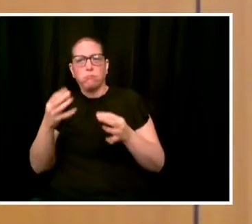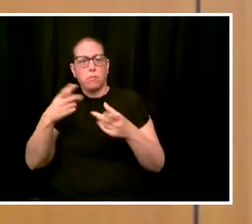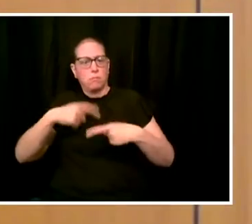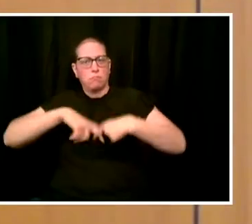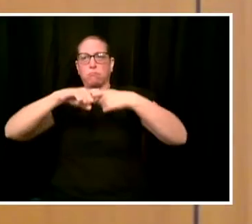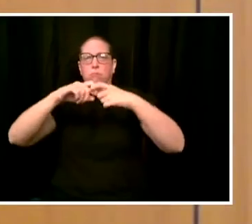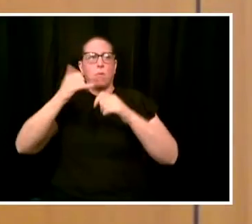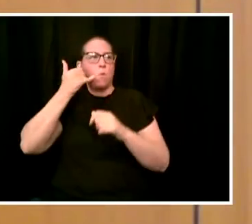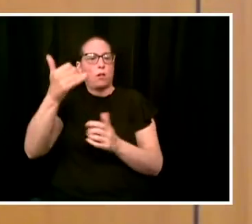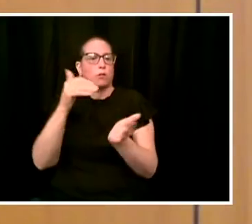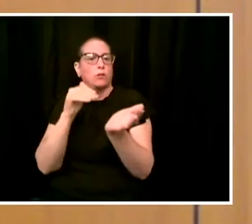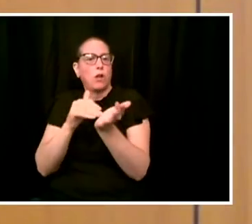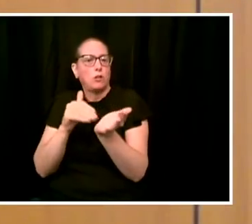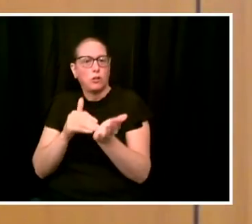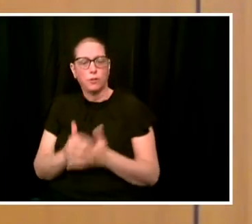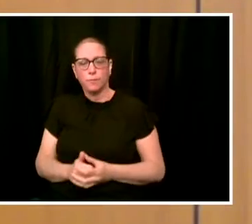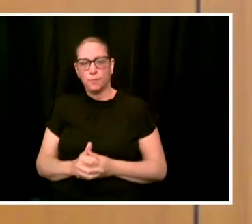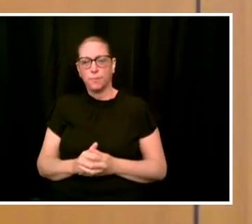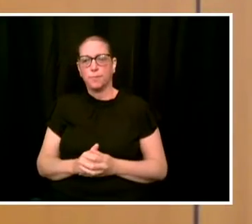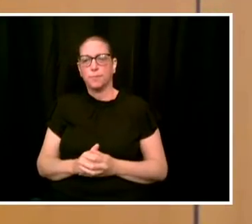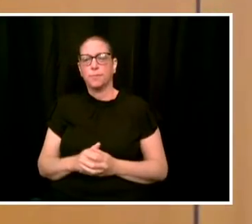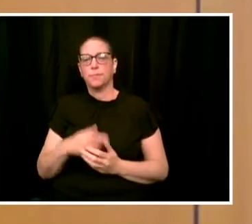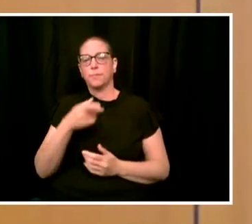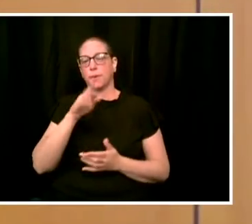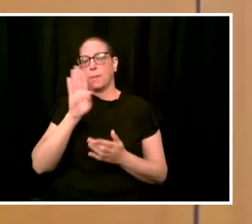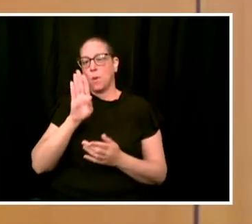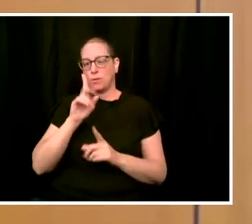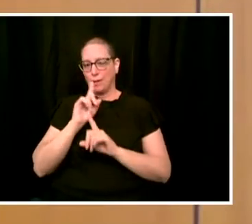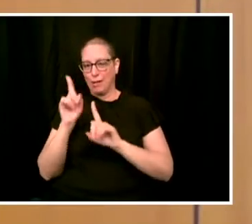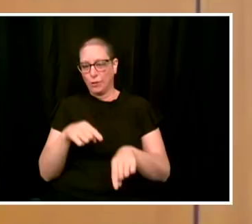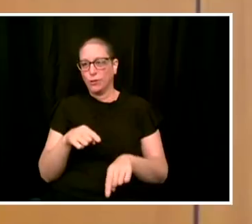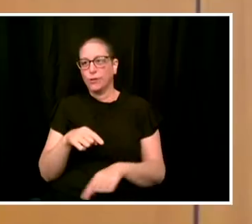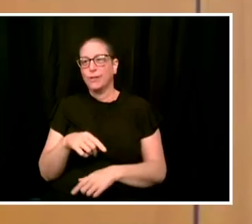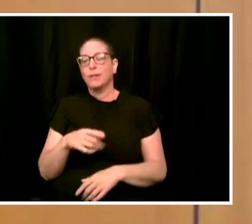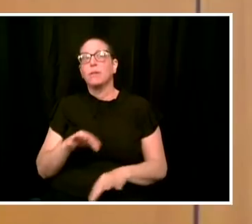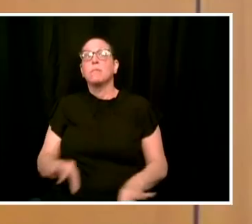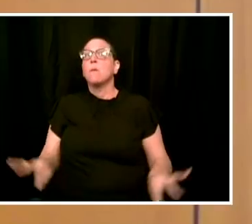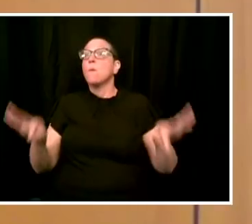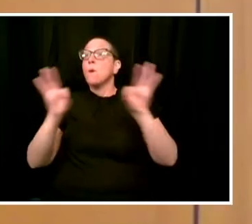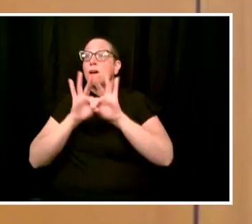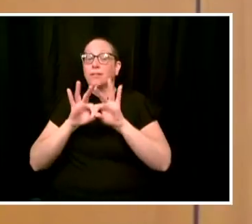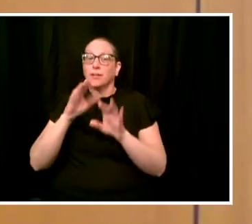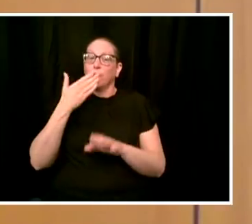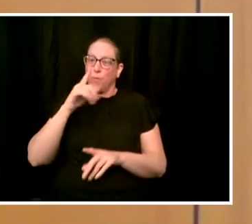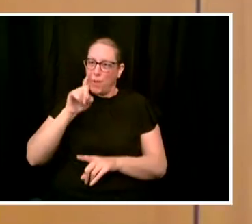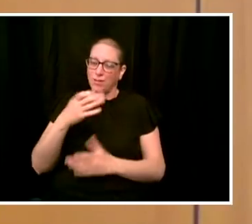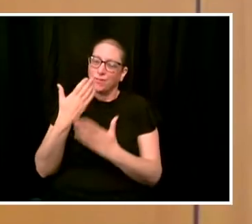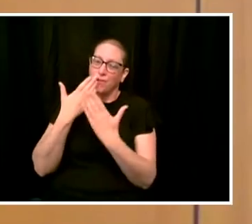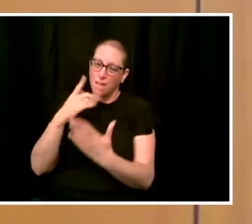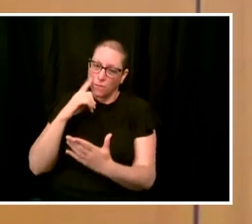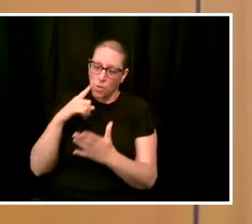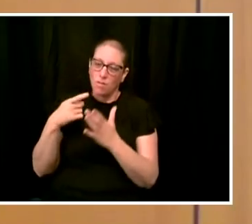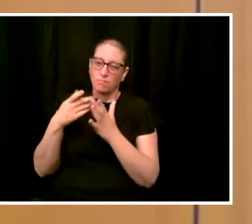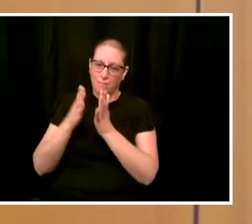OWH TO DISCERN THAT MOMENT WHEN THE IS IMPORTANT TO PICK UP THE PHONE TO THEIR DOCTOR?